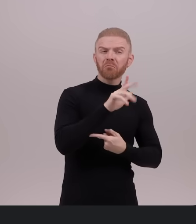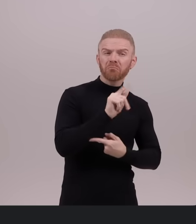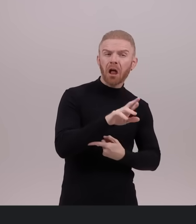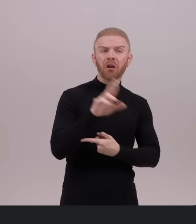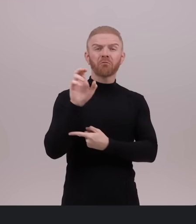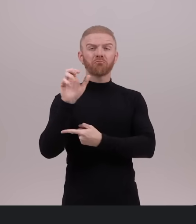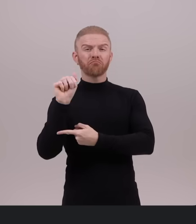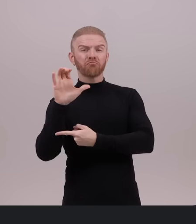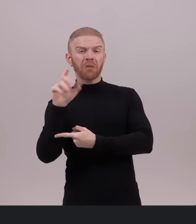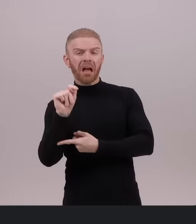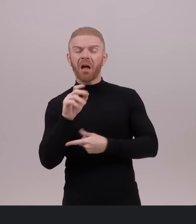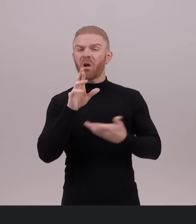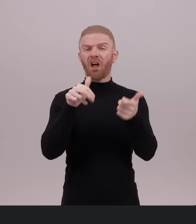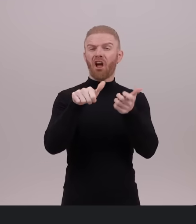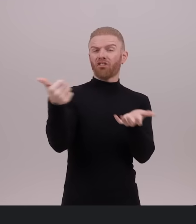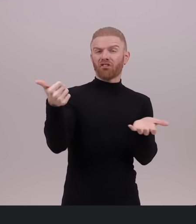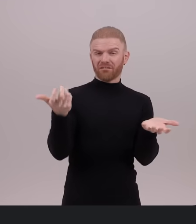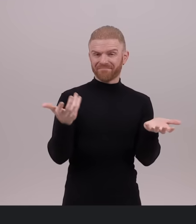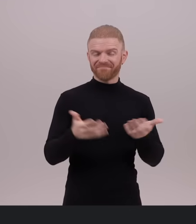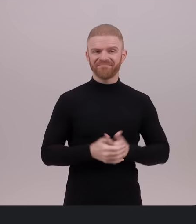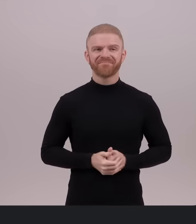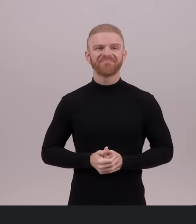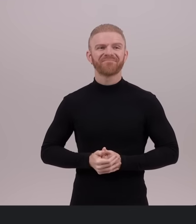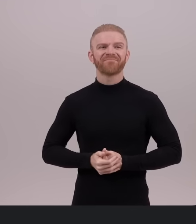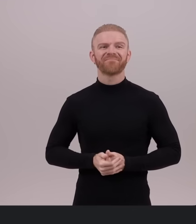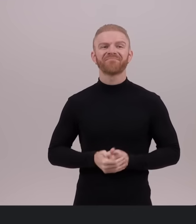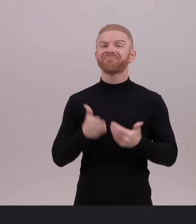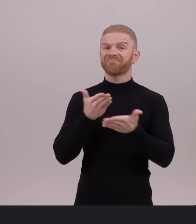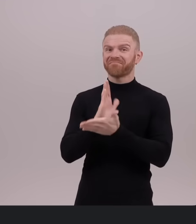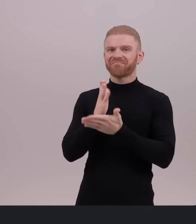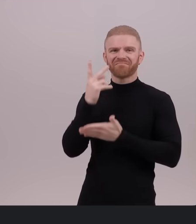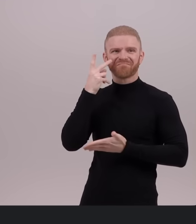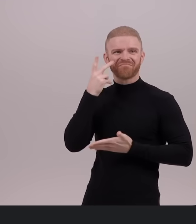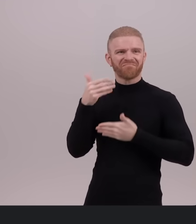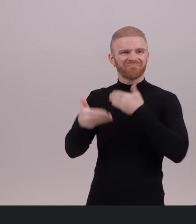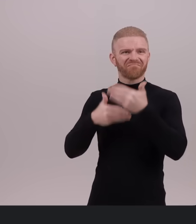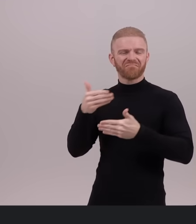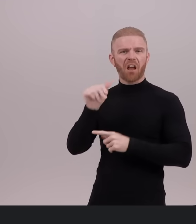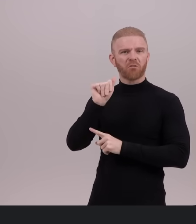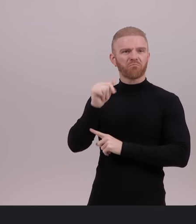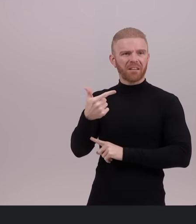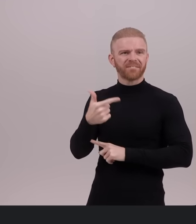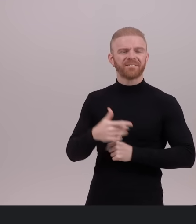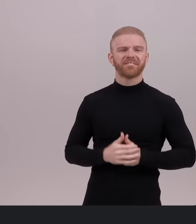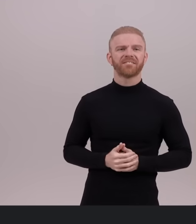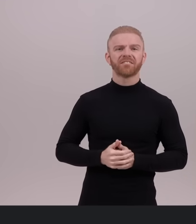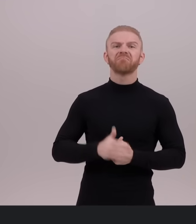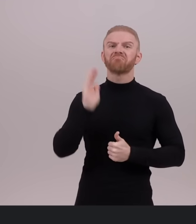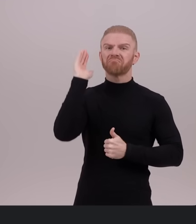All right. Let's check on progress in Antigravity. All right, it looks like it's almost finished,